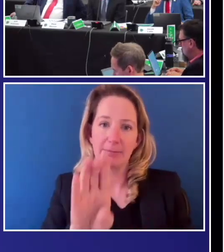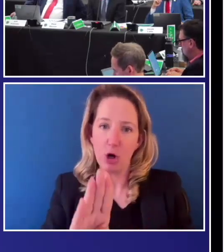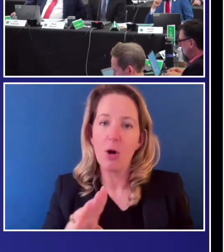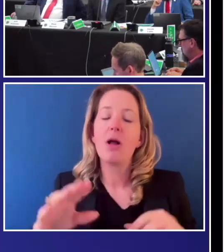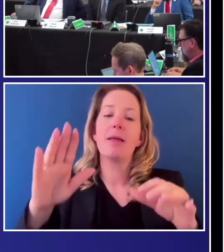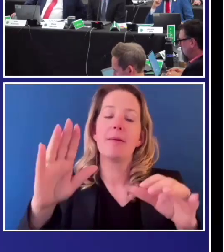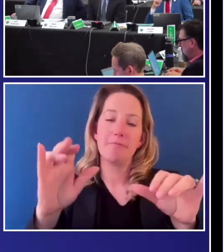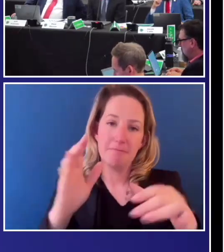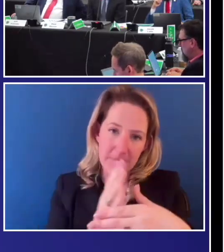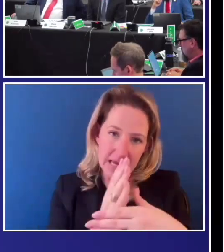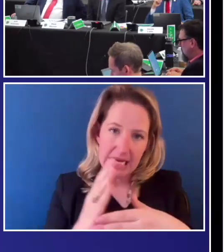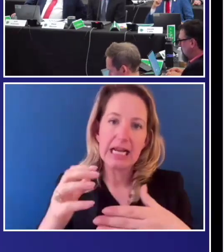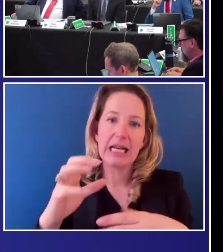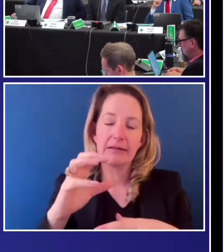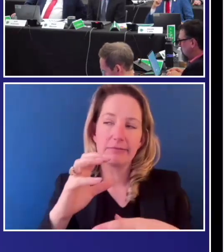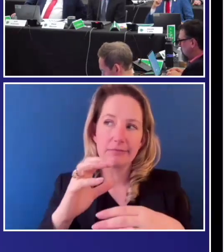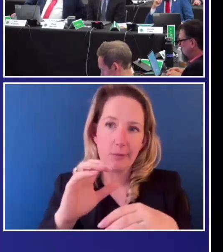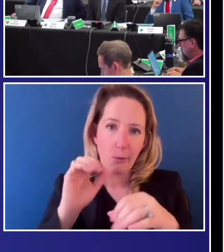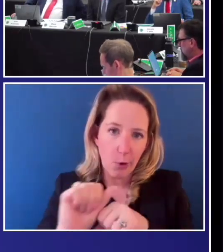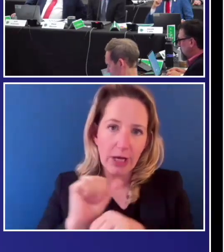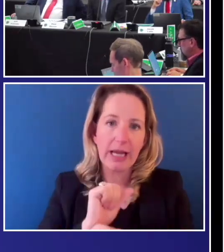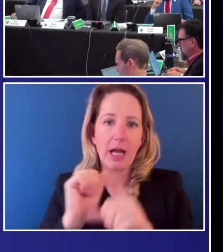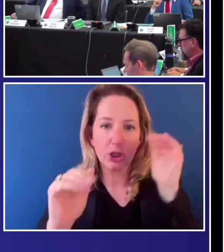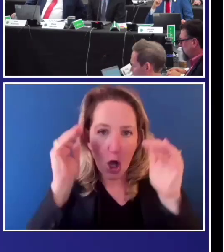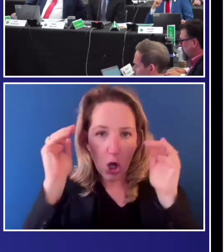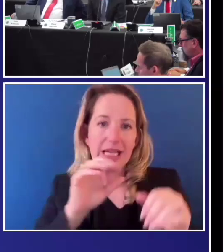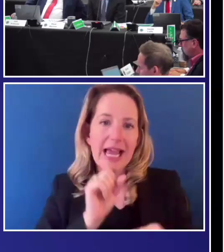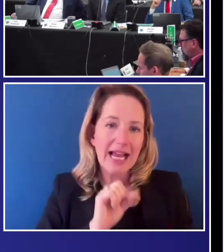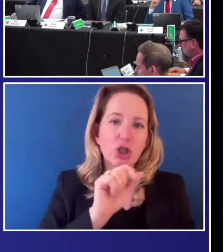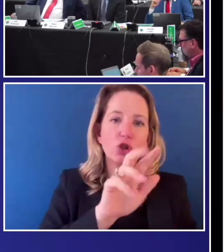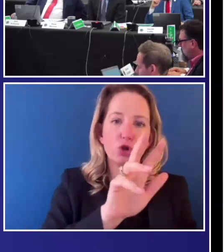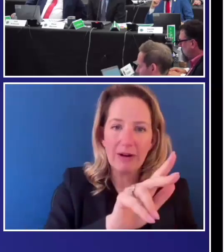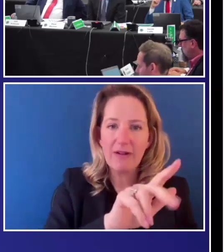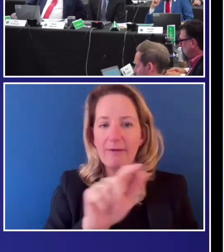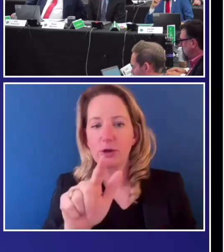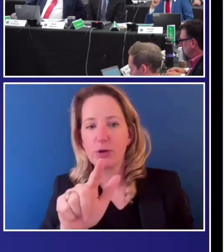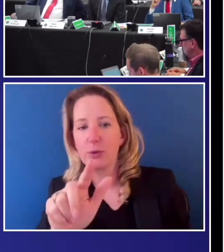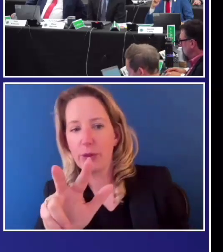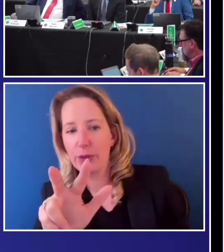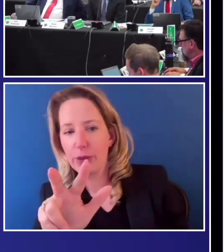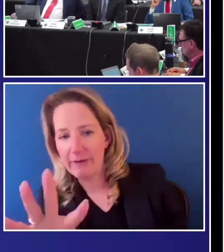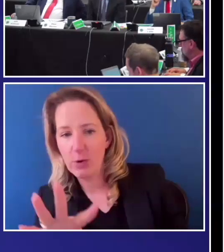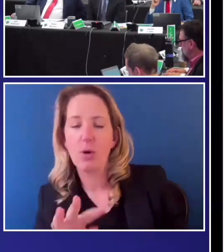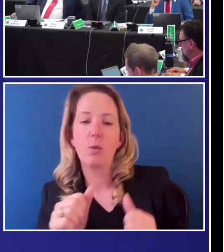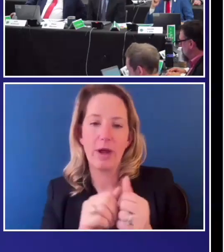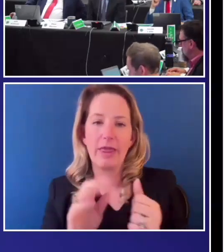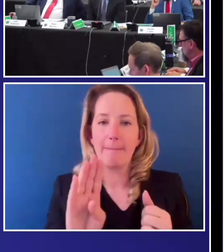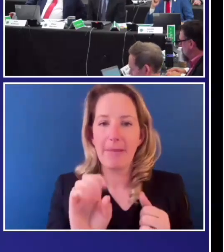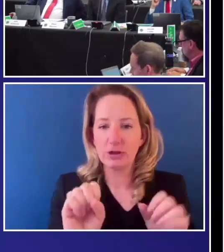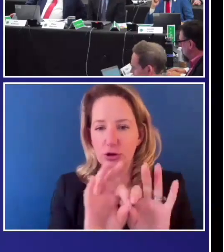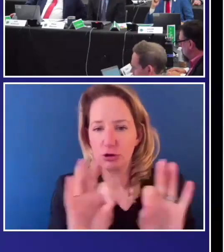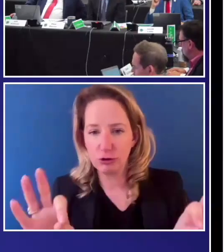25 to 34 with only a baccalaureate degree, who were not enrolled at an institution of higher education during the year of the associated measured earnings,